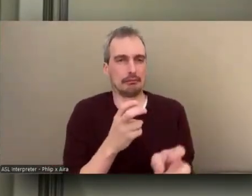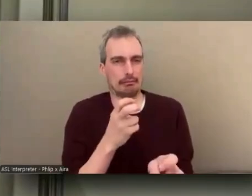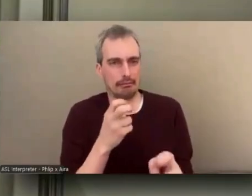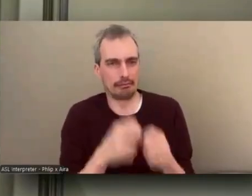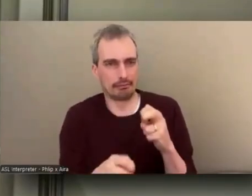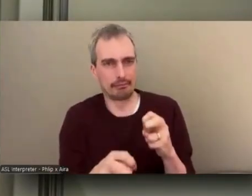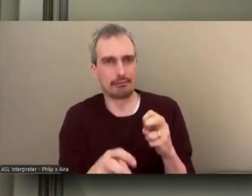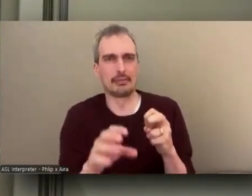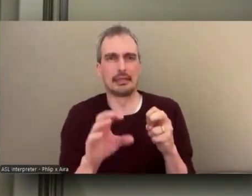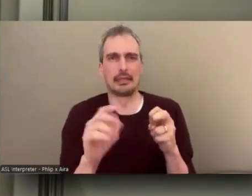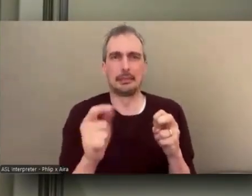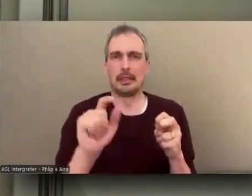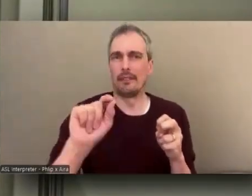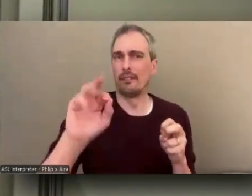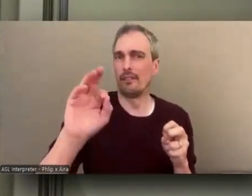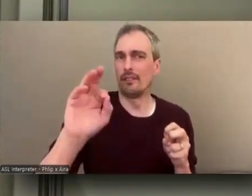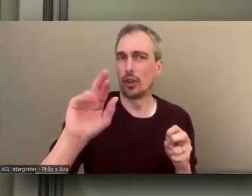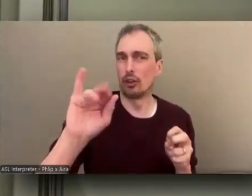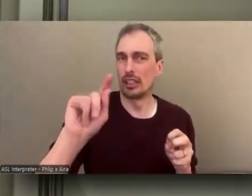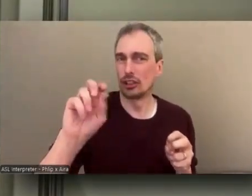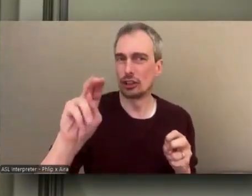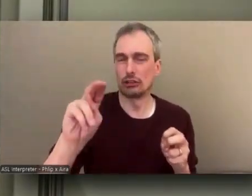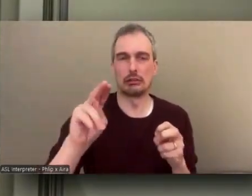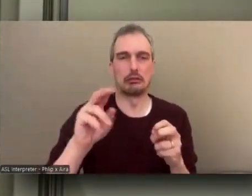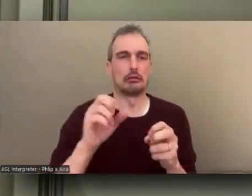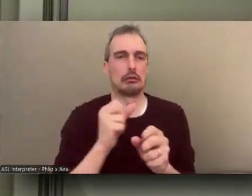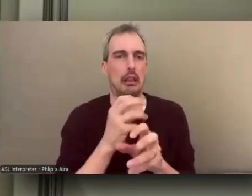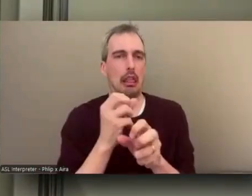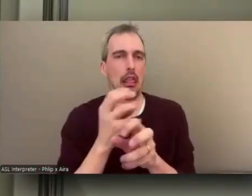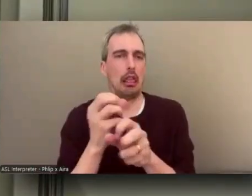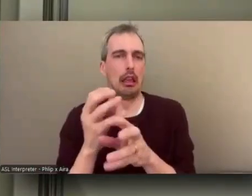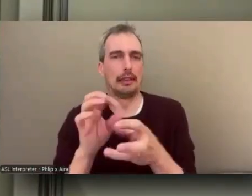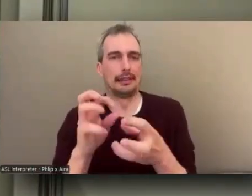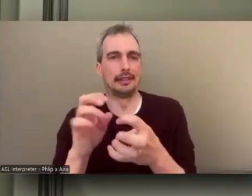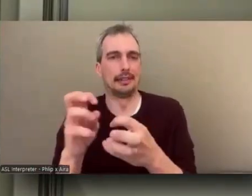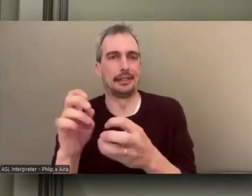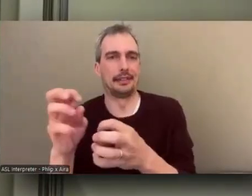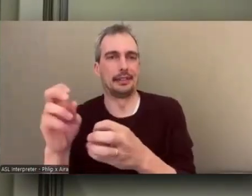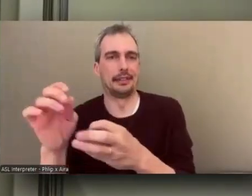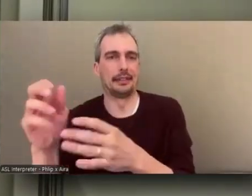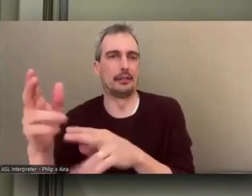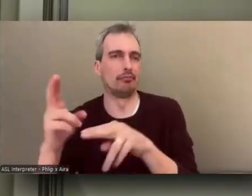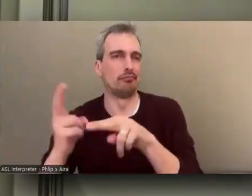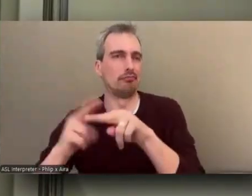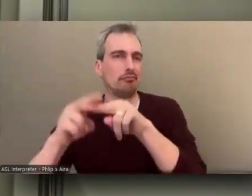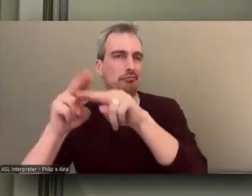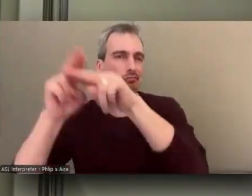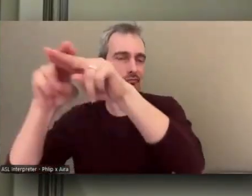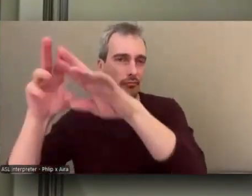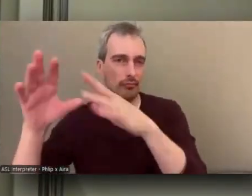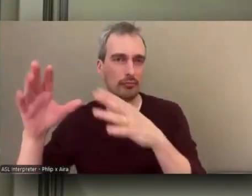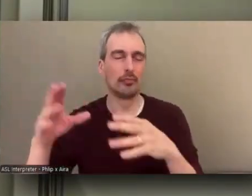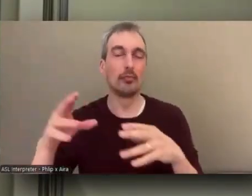the organization, the friction and people paying attention to it... And it not happening automatically, but you know what I mean?